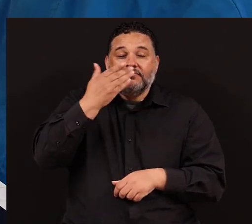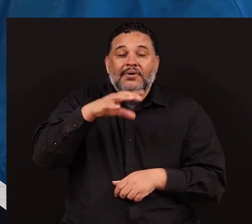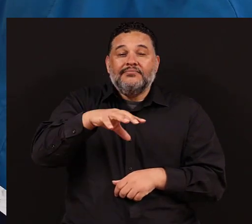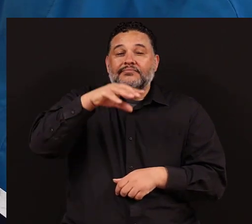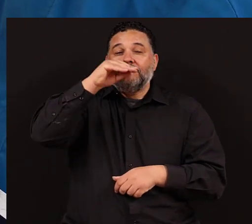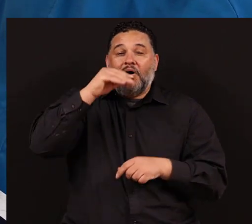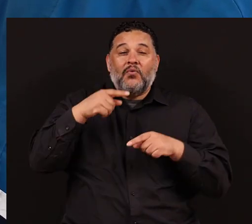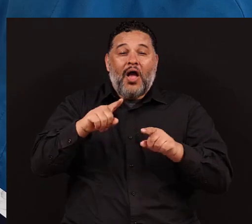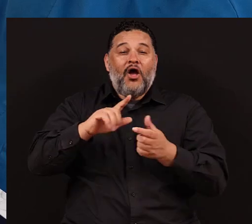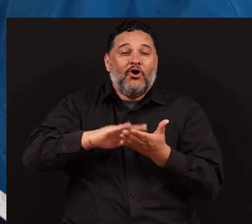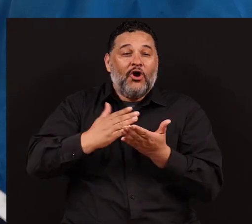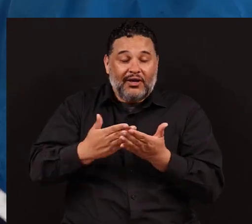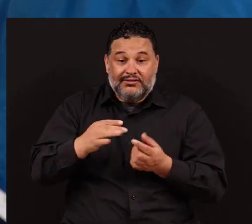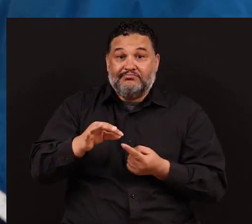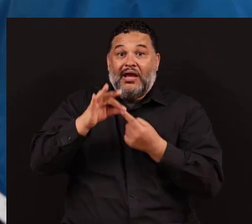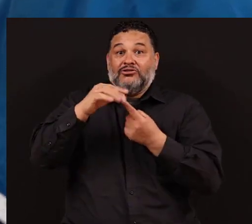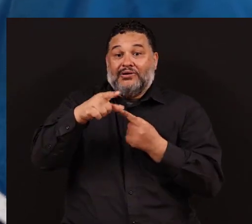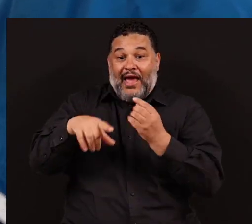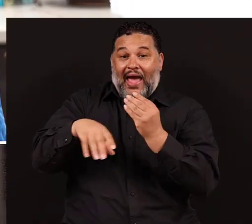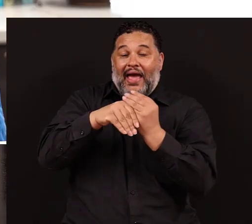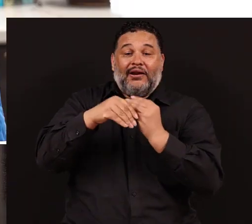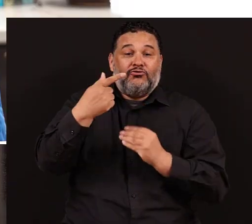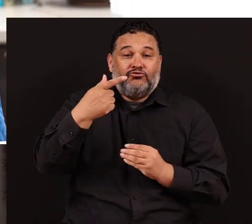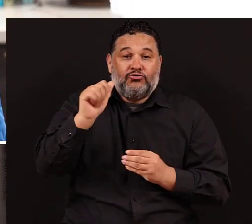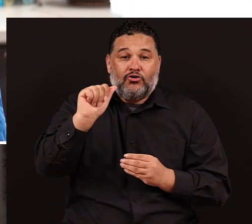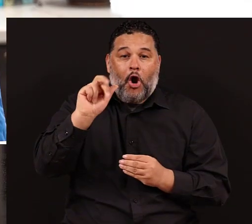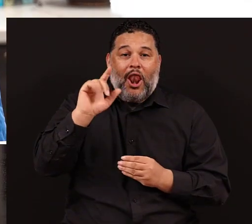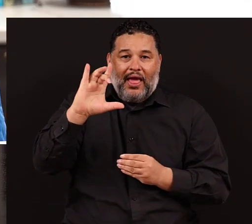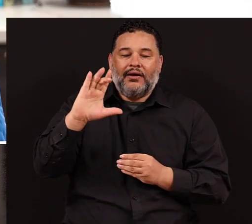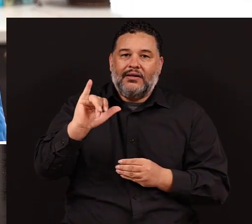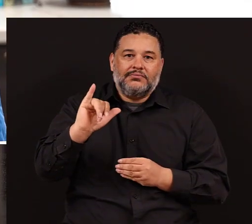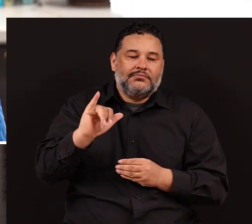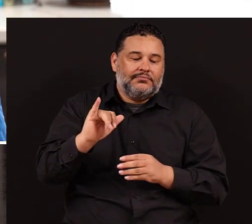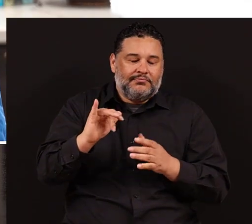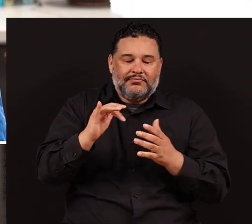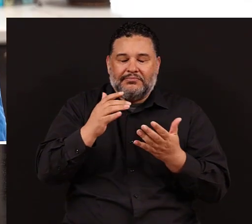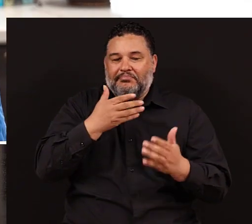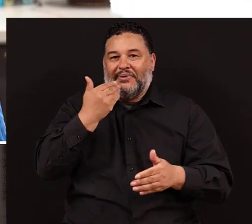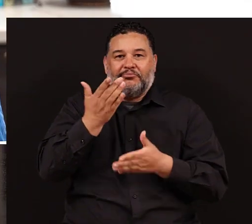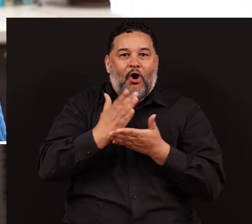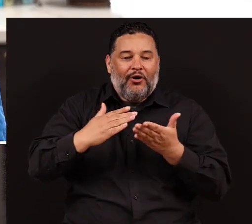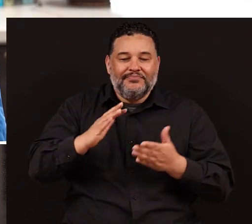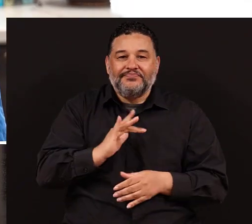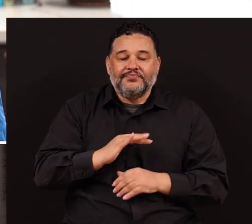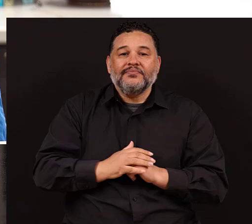especially when you add the garlic, that's the best part. In about a minute, I'm just gonna kinda stir it around here.